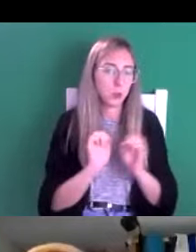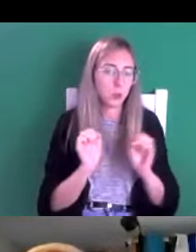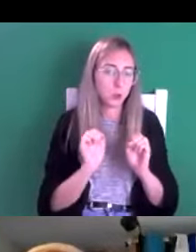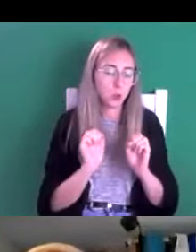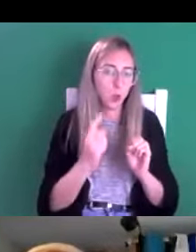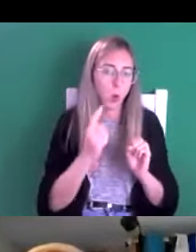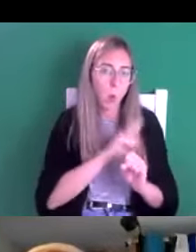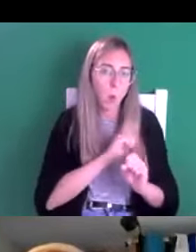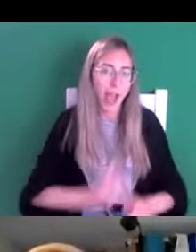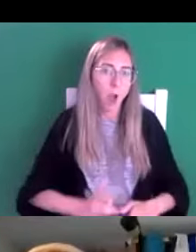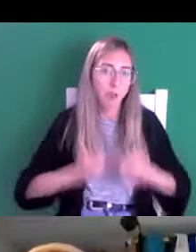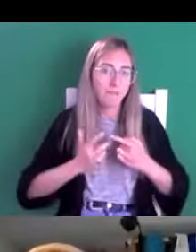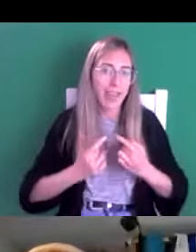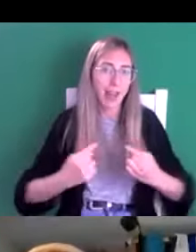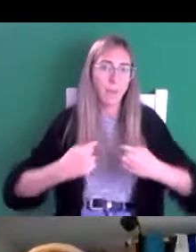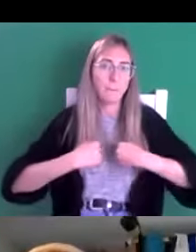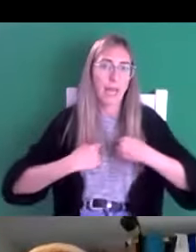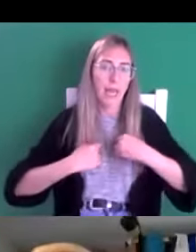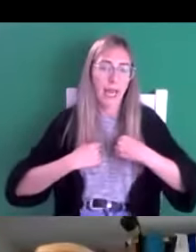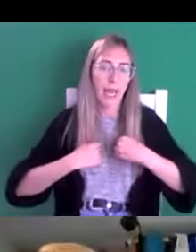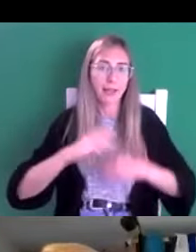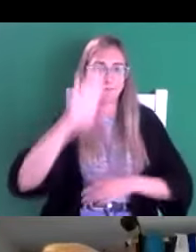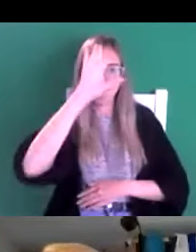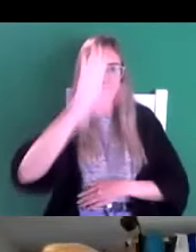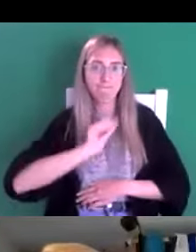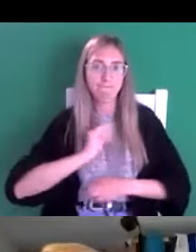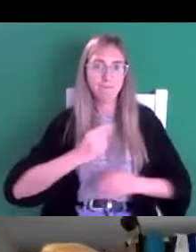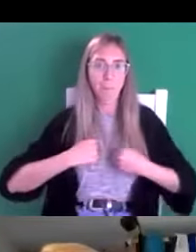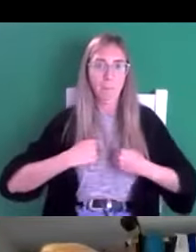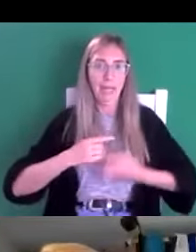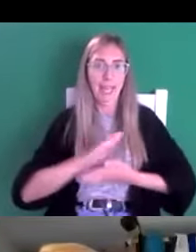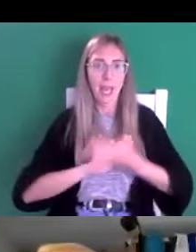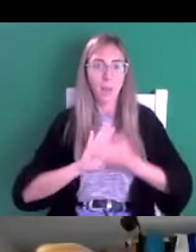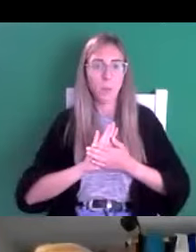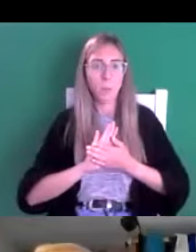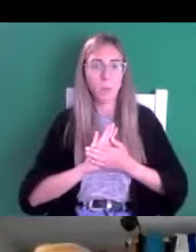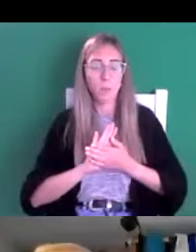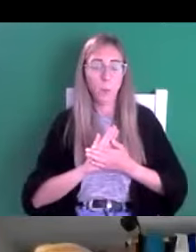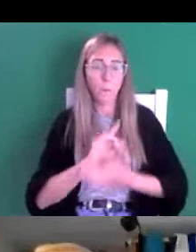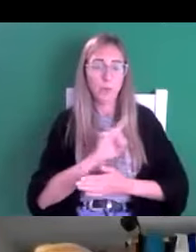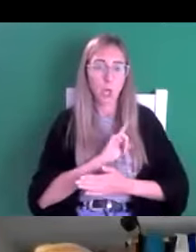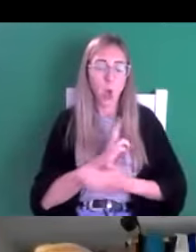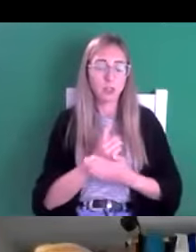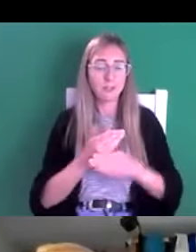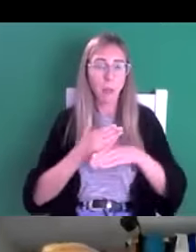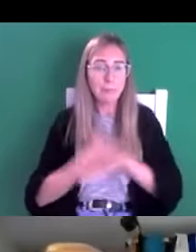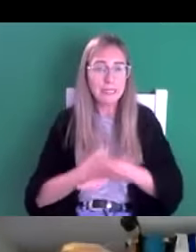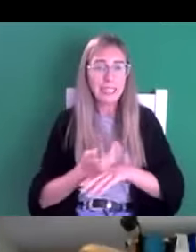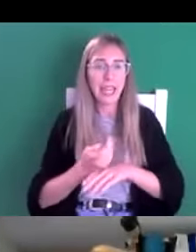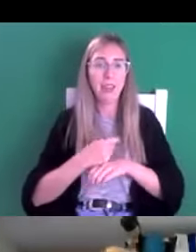all of you and the gallery just so everyone's workload like you know yourselves is dealing